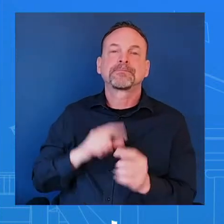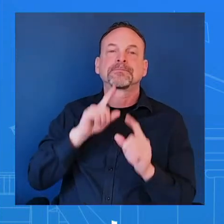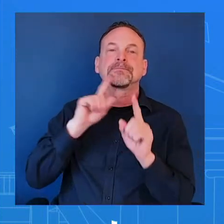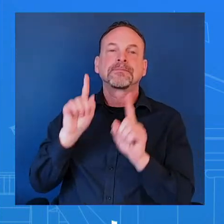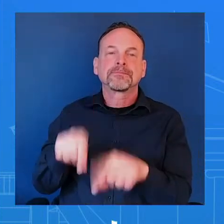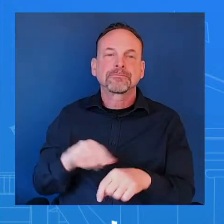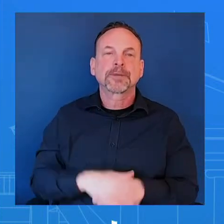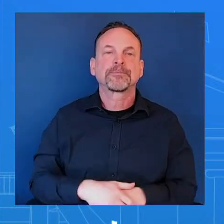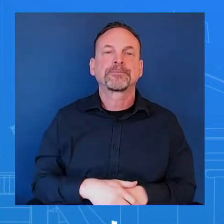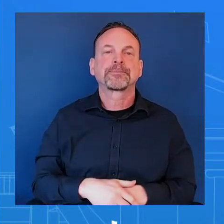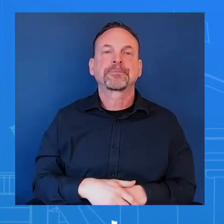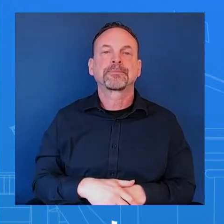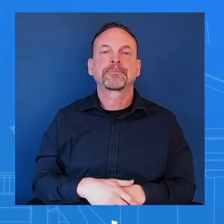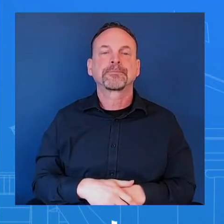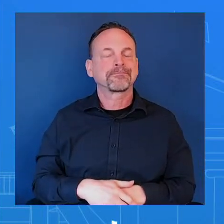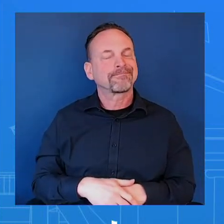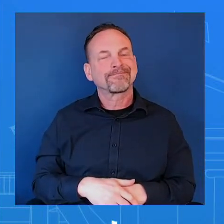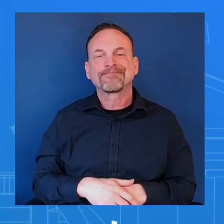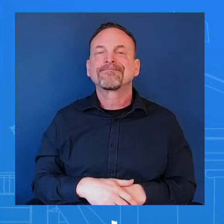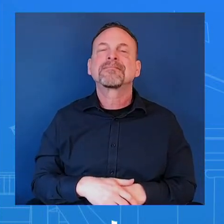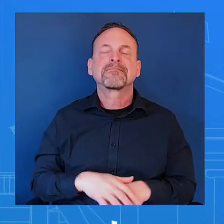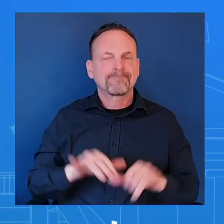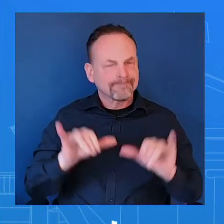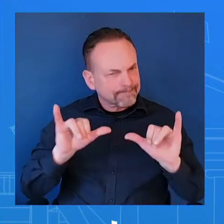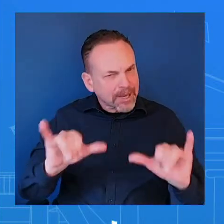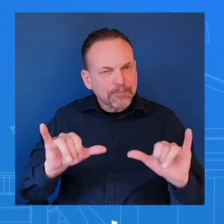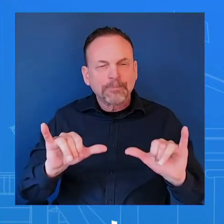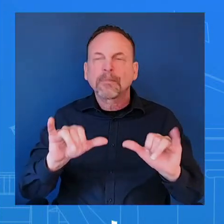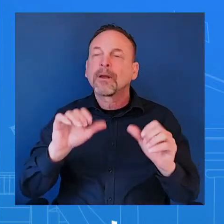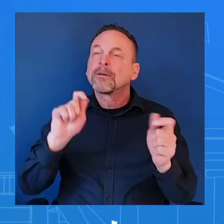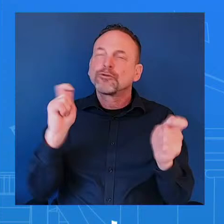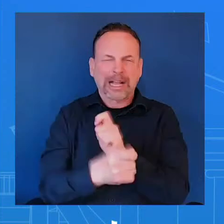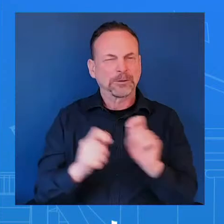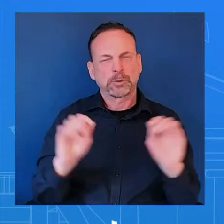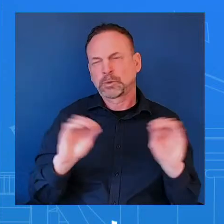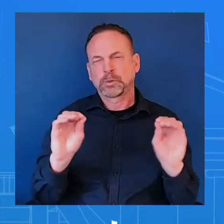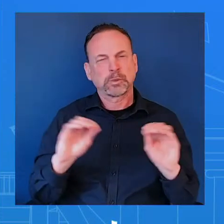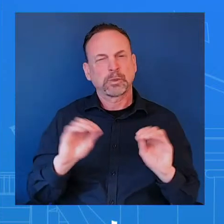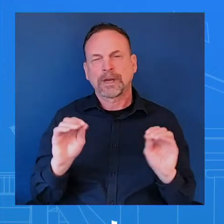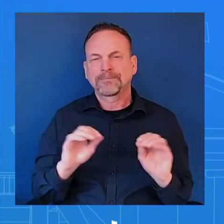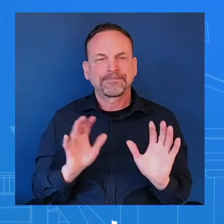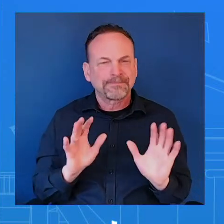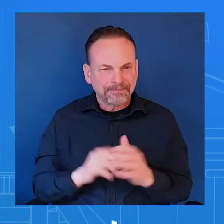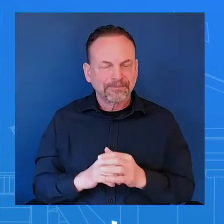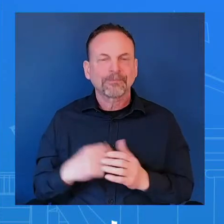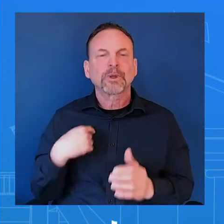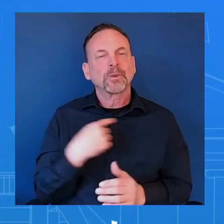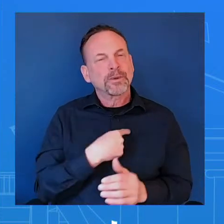really tough conversations -- right? -- important, tough conversations about how Israel --